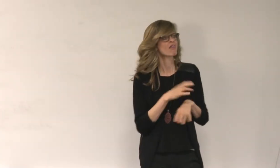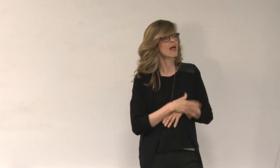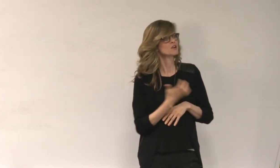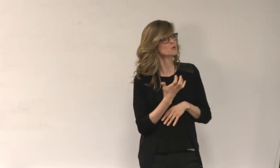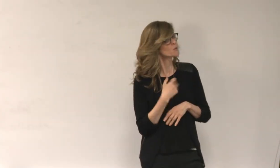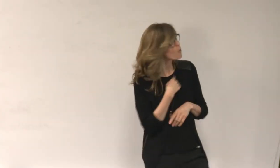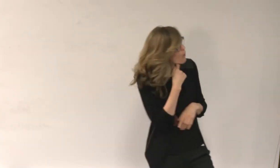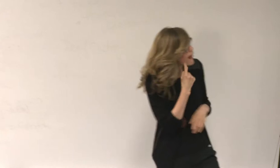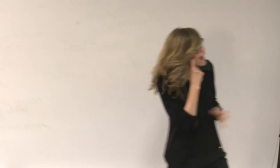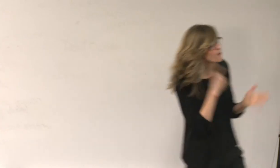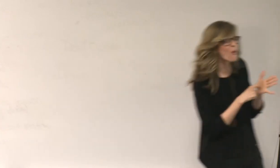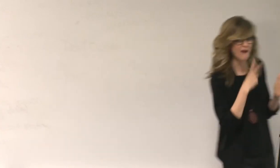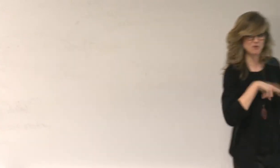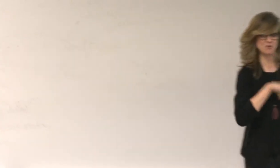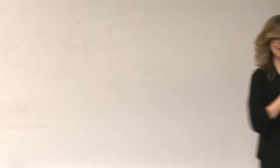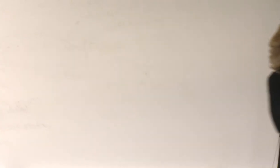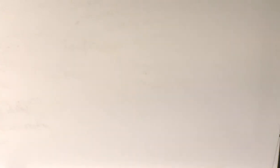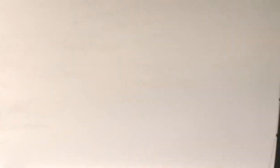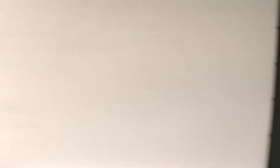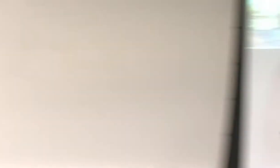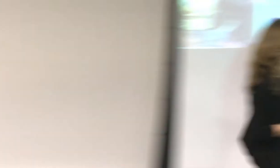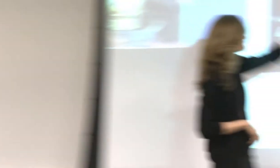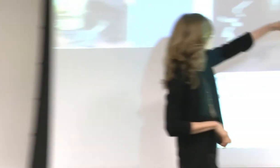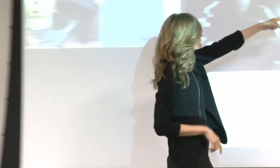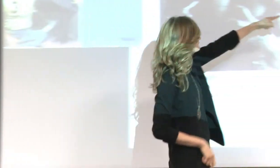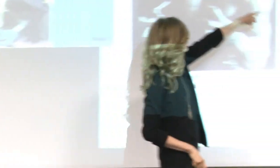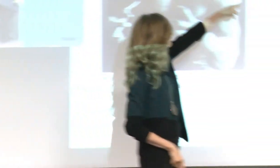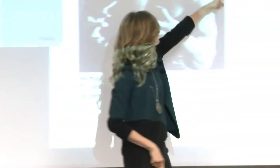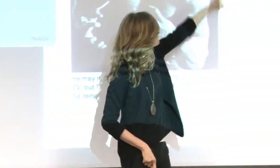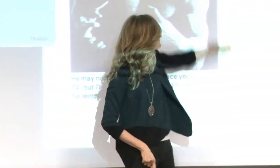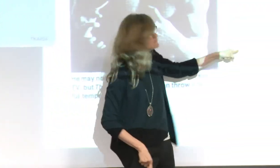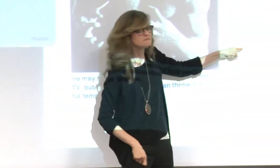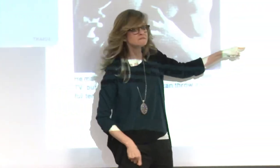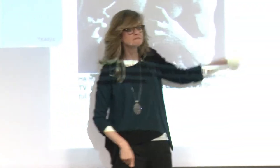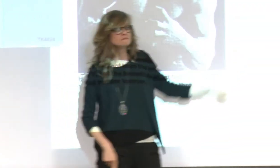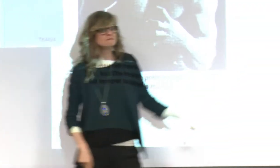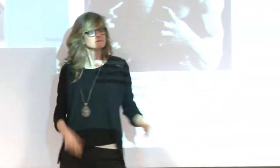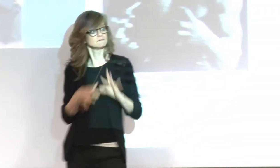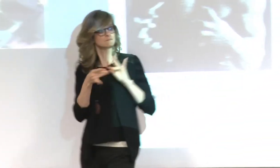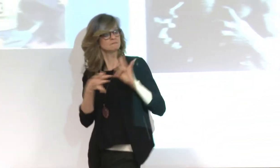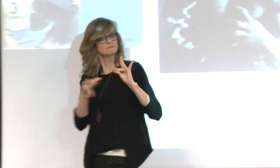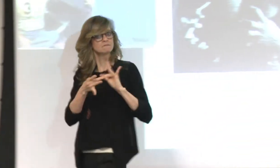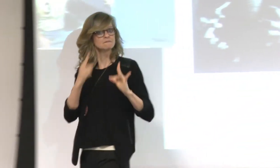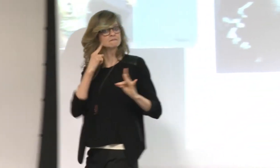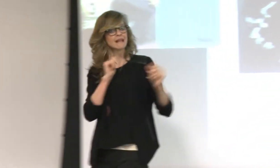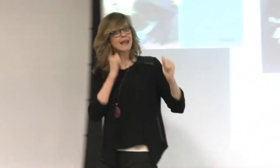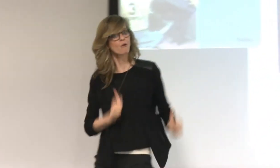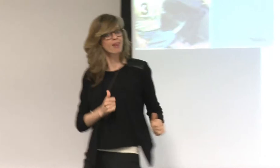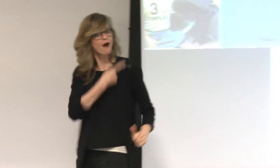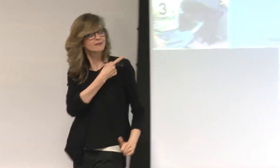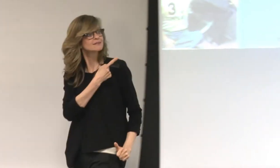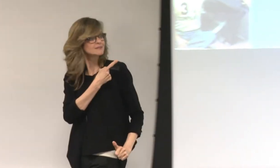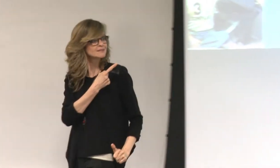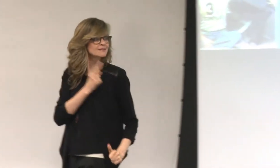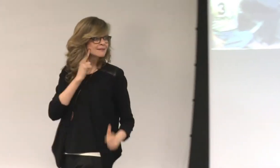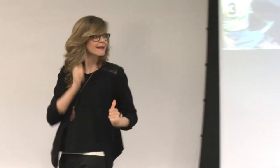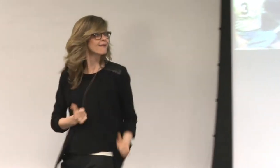AND I REALIZED THAT I NEEDED TO READ THIS MYSELF, AND THERE WAS A COMMENT ABOUT HIM HAVING HEARING LOSS,